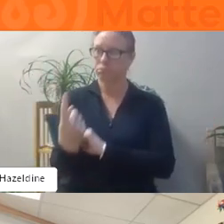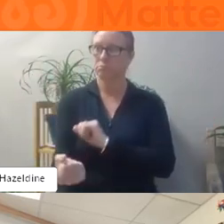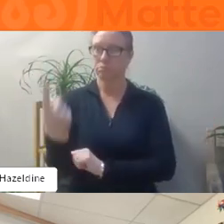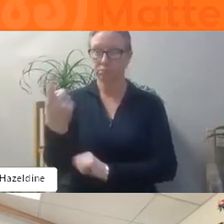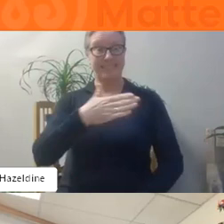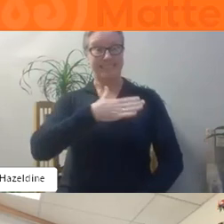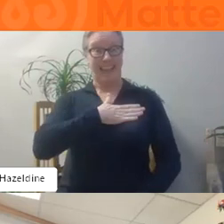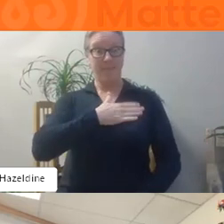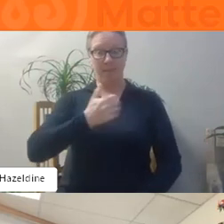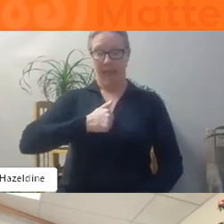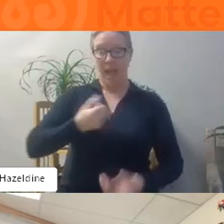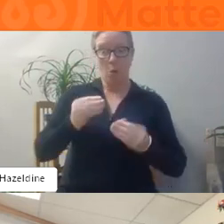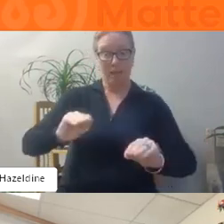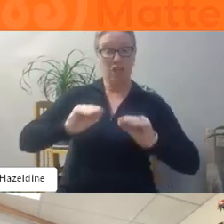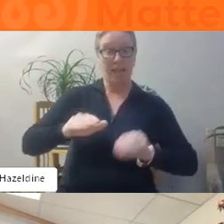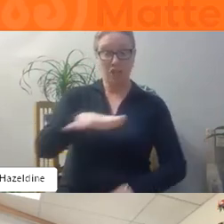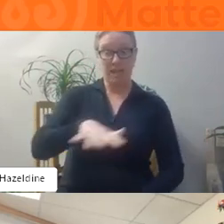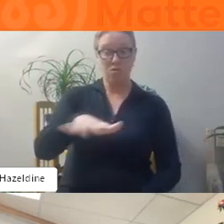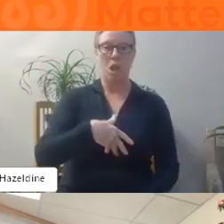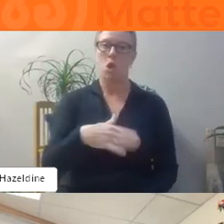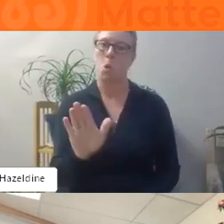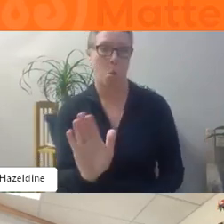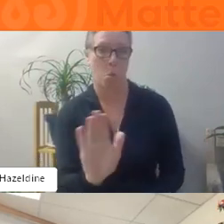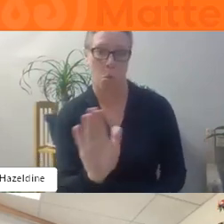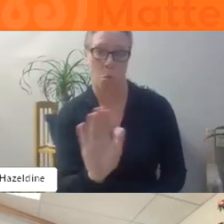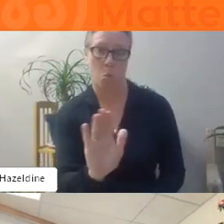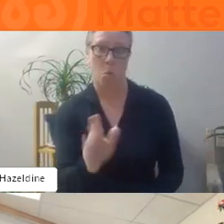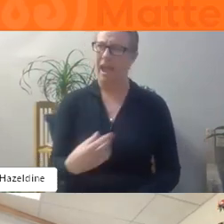education spaces. They have told me that we are bullied, we are